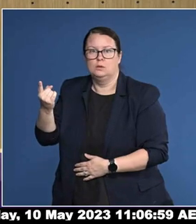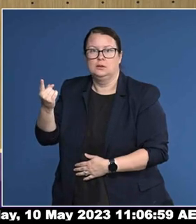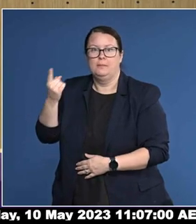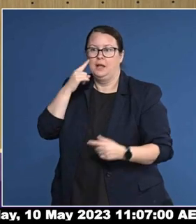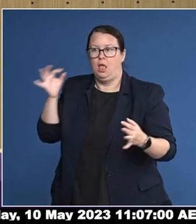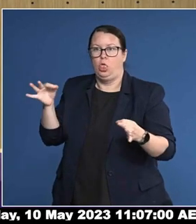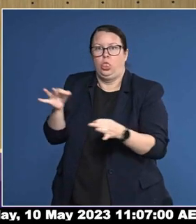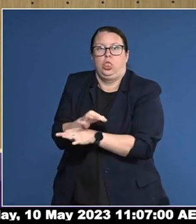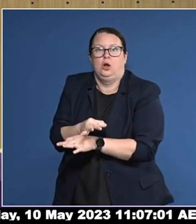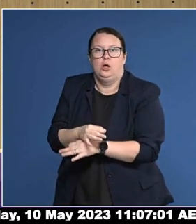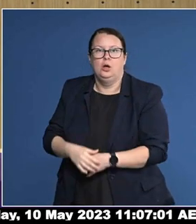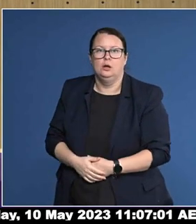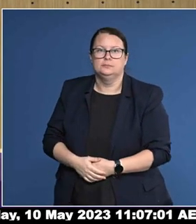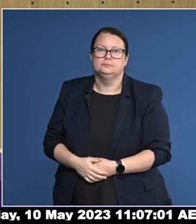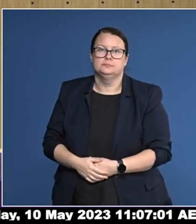did not make records of what was being observed?